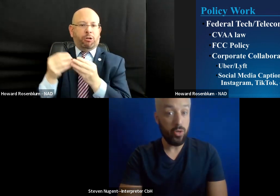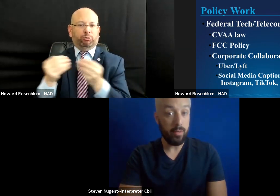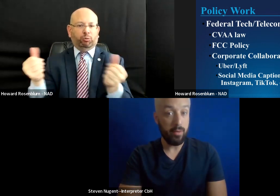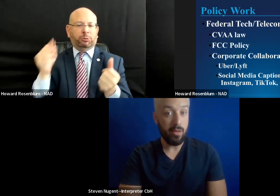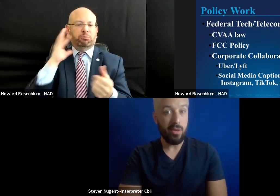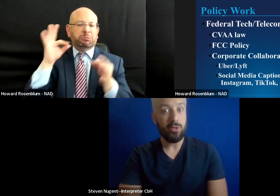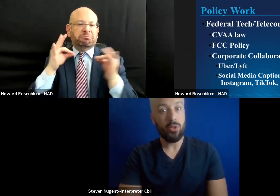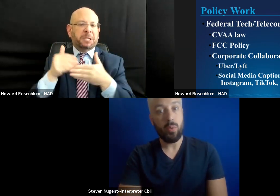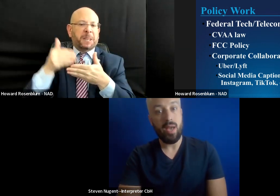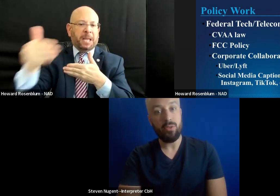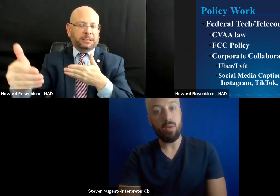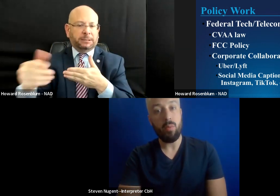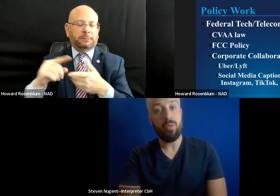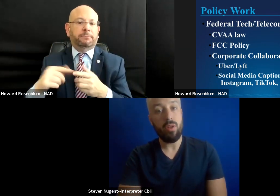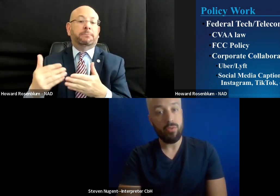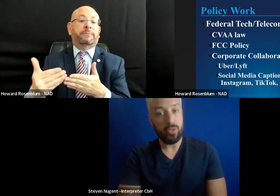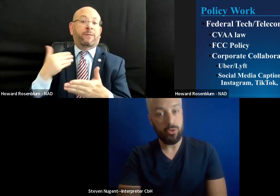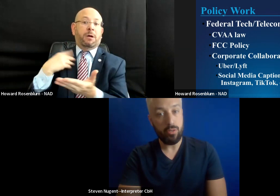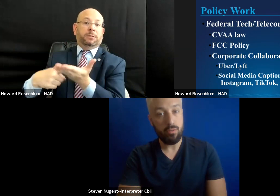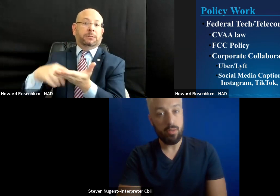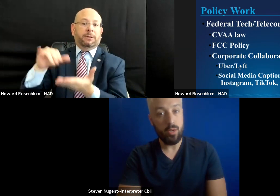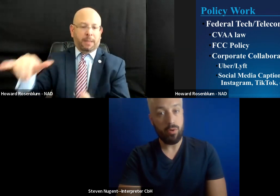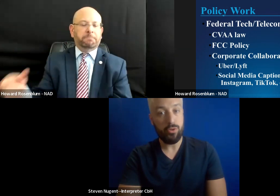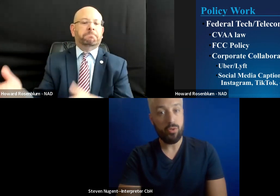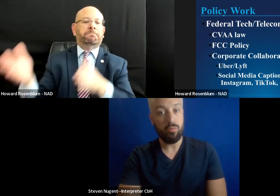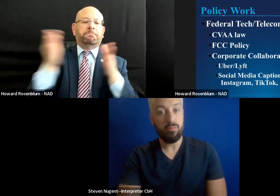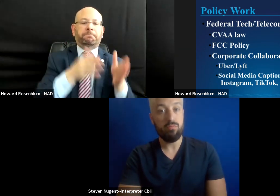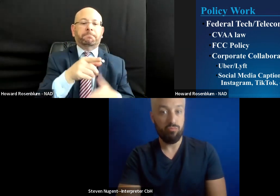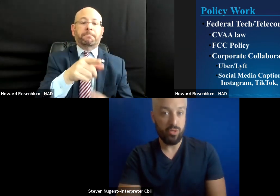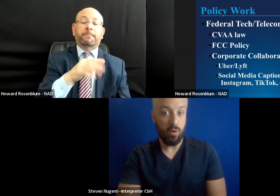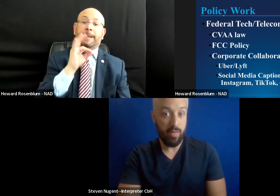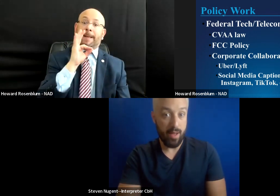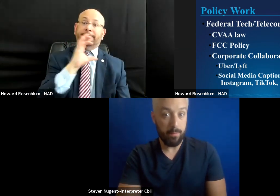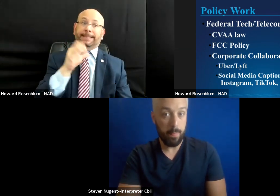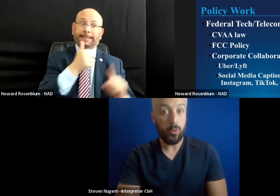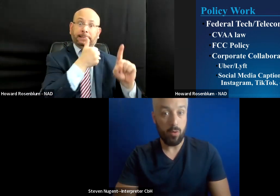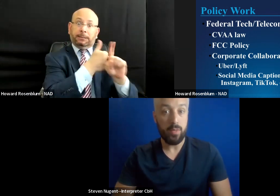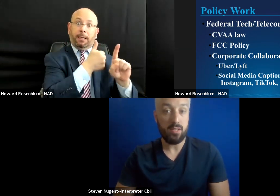television first but was shown on the Internet first was not under the CVAA provision